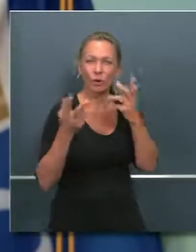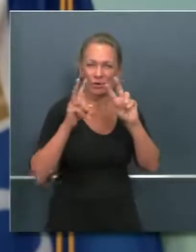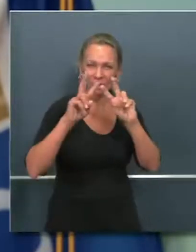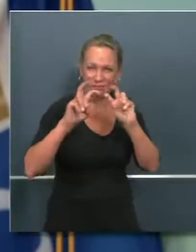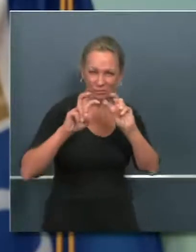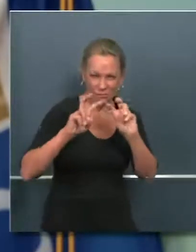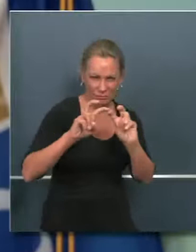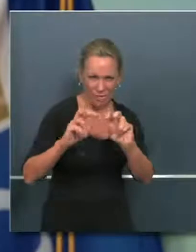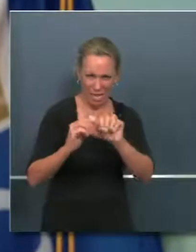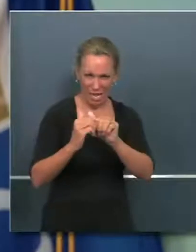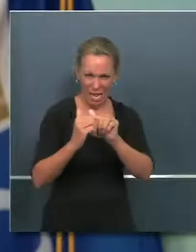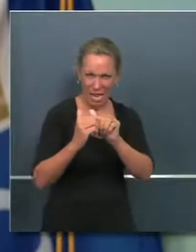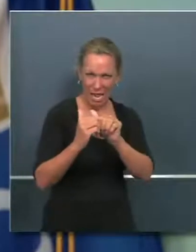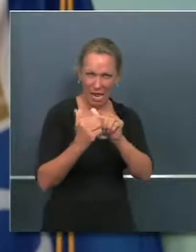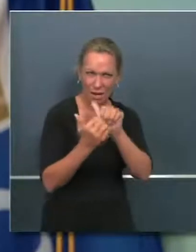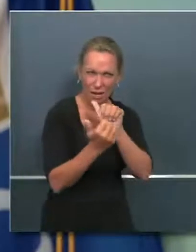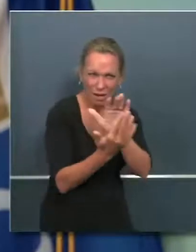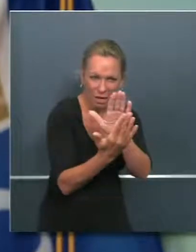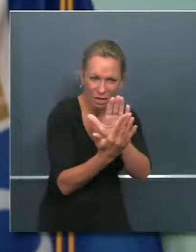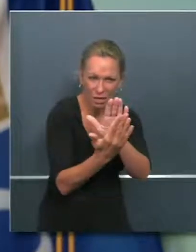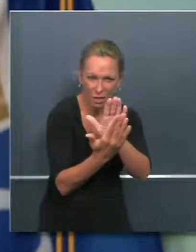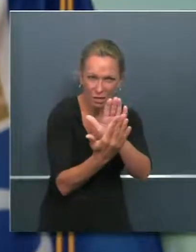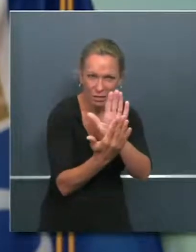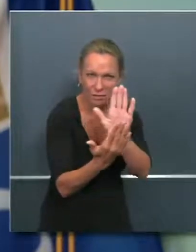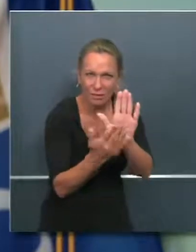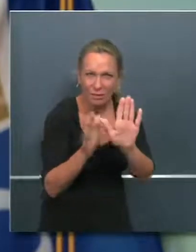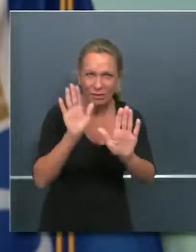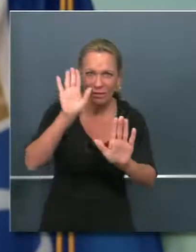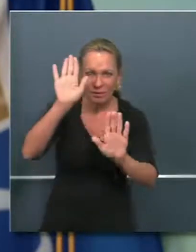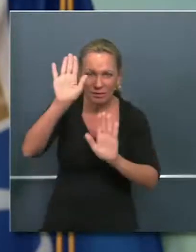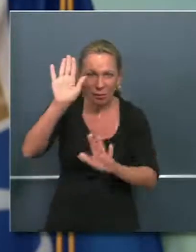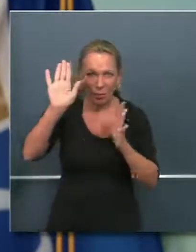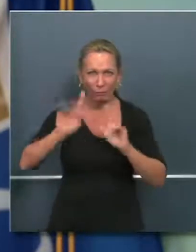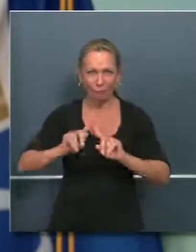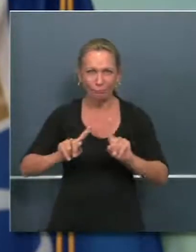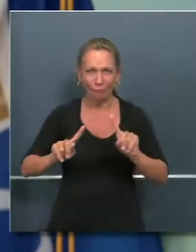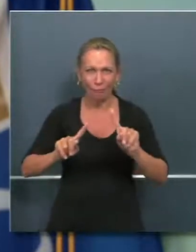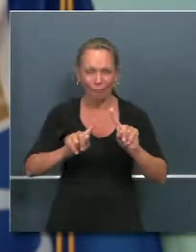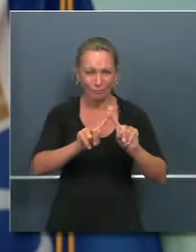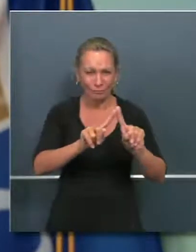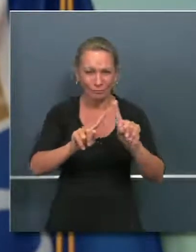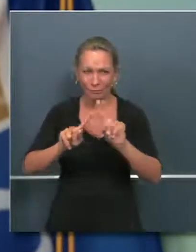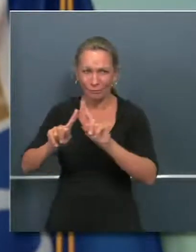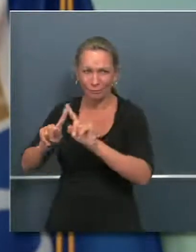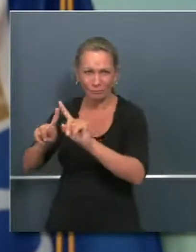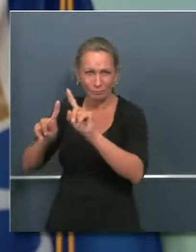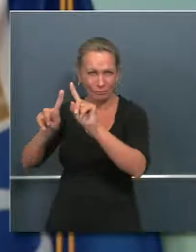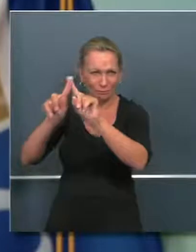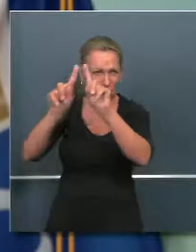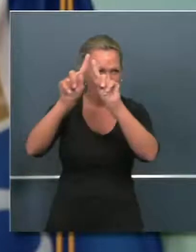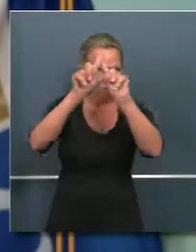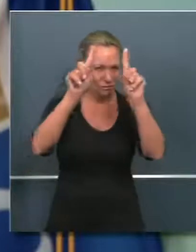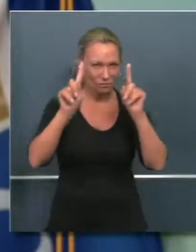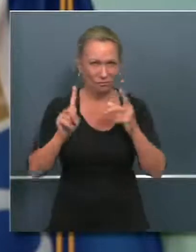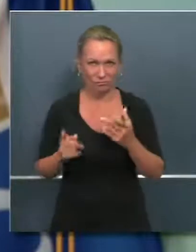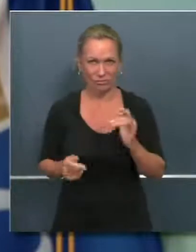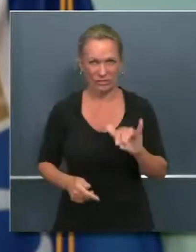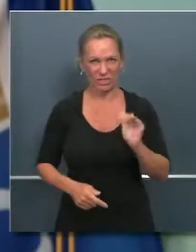large and small all across the state became big frame of focus and engagement at the local level